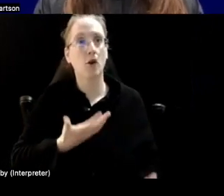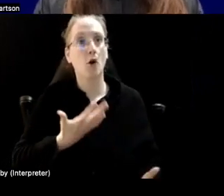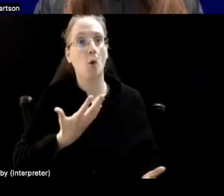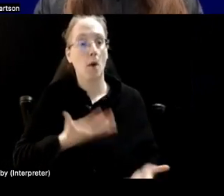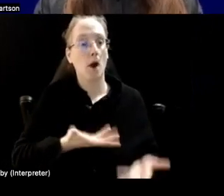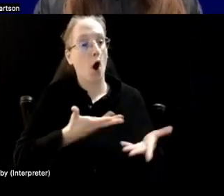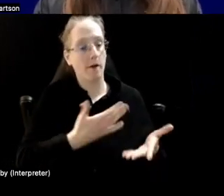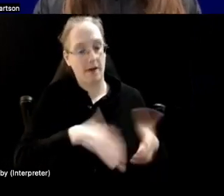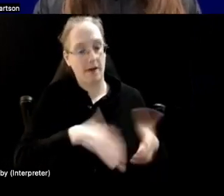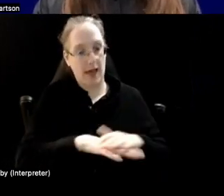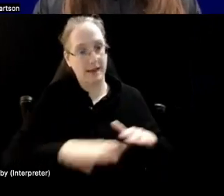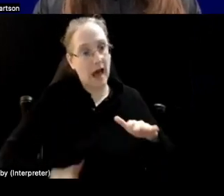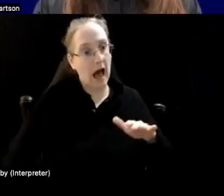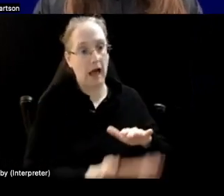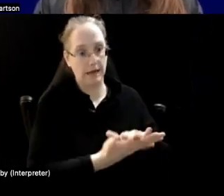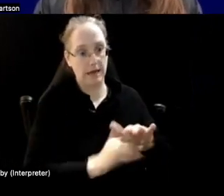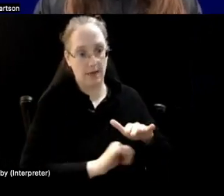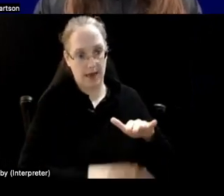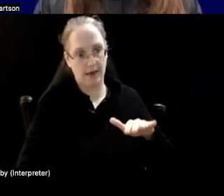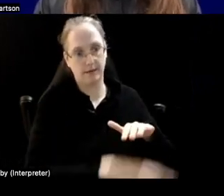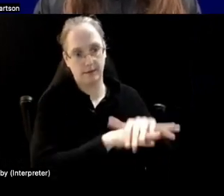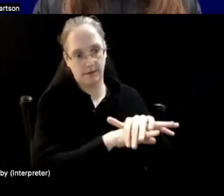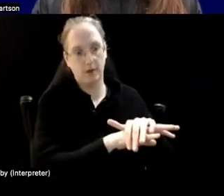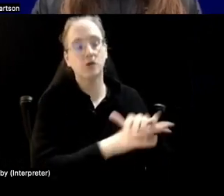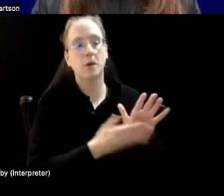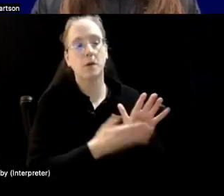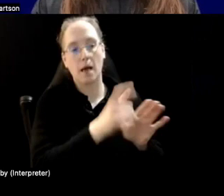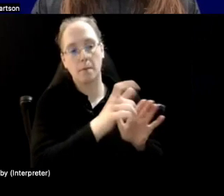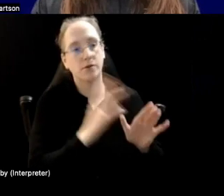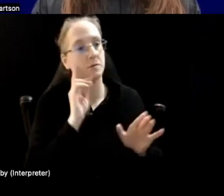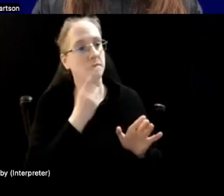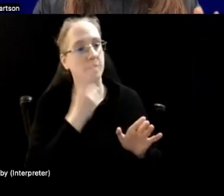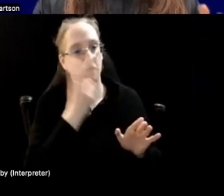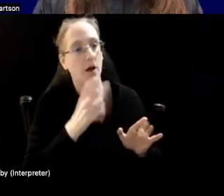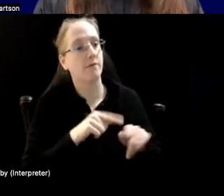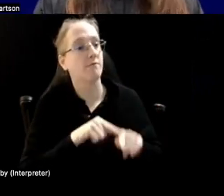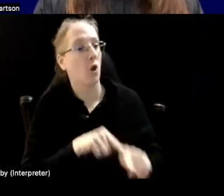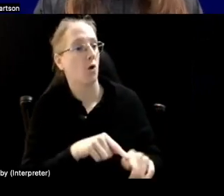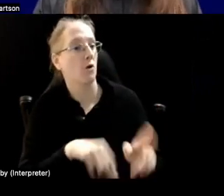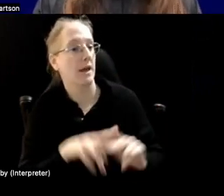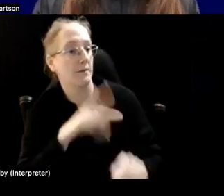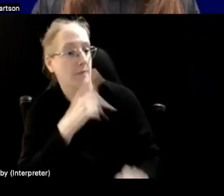to the person with deafblindness to follow when curious or withdraw when uncertain,